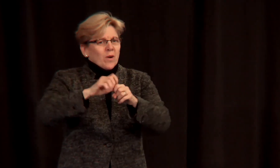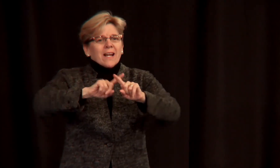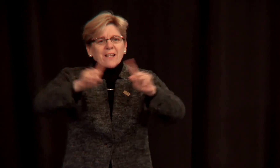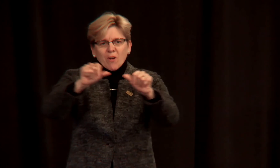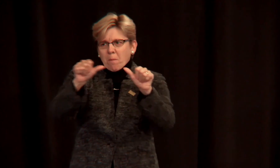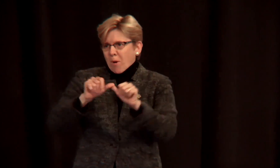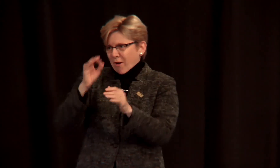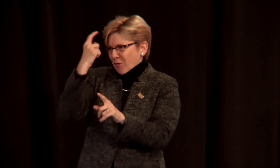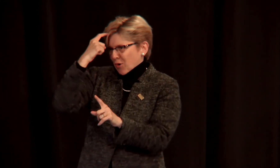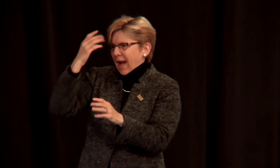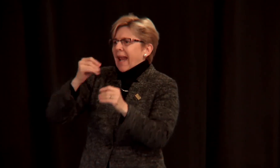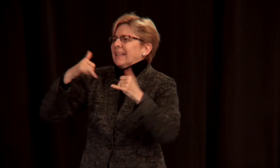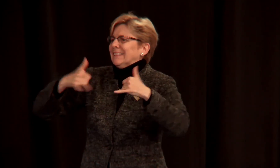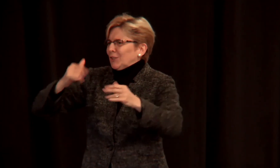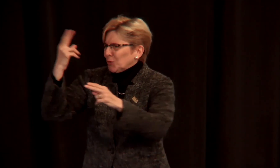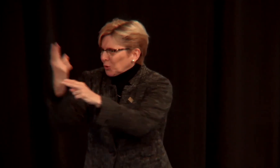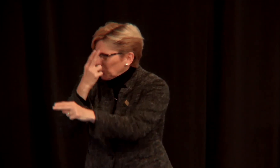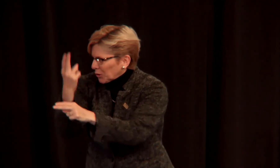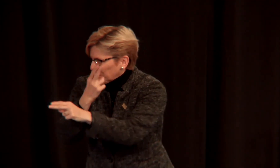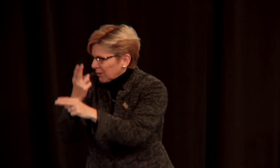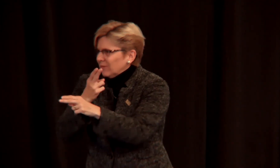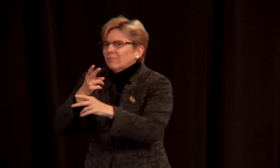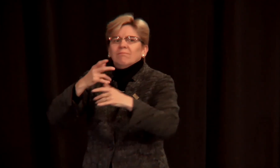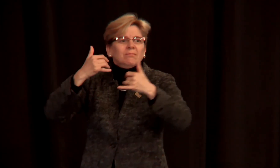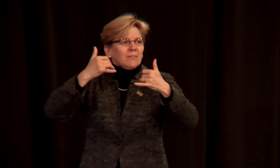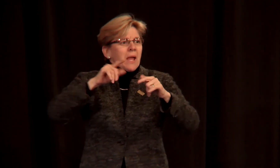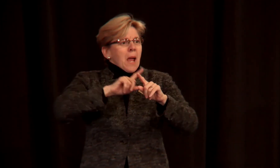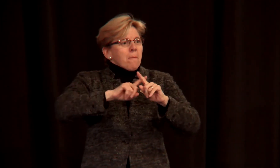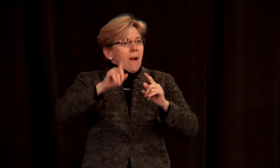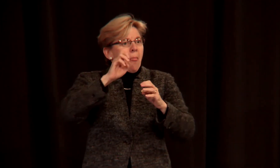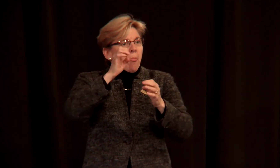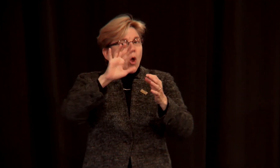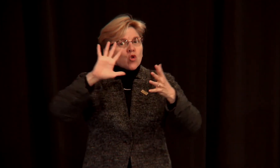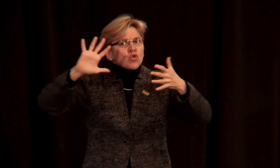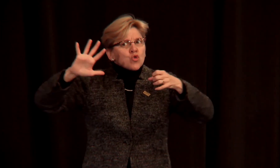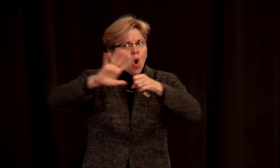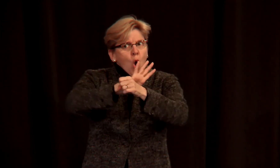it's just stored in a different area of the brain and it could still be used but the total